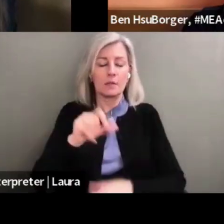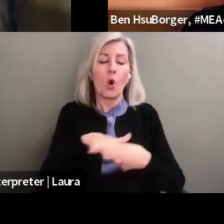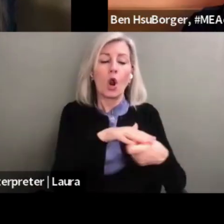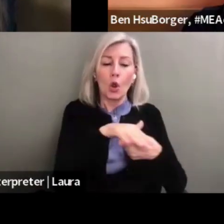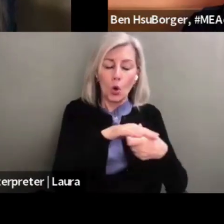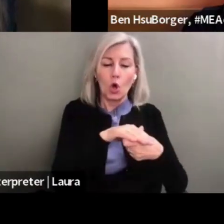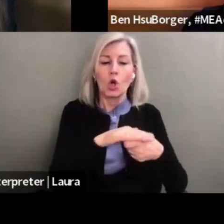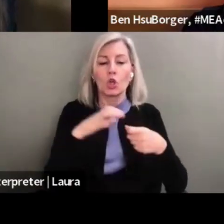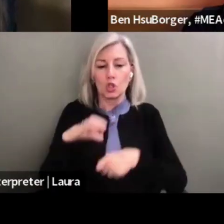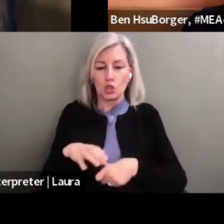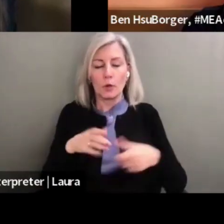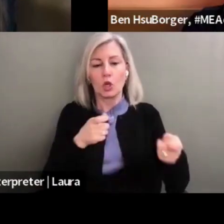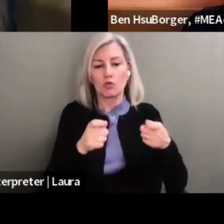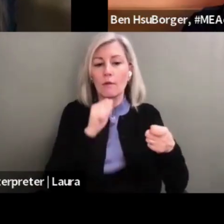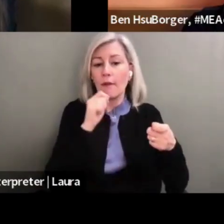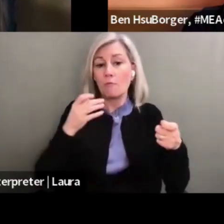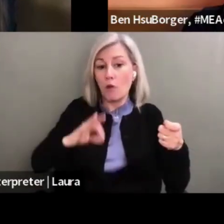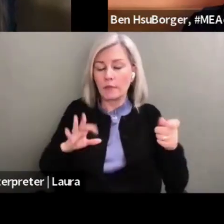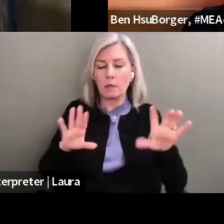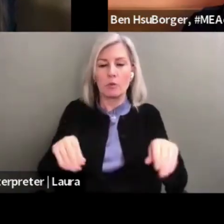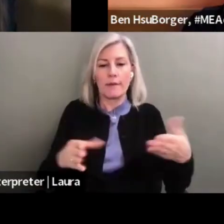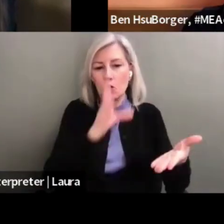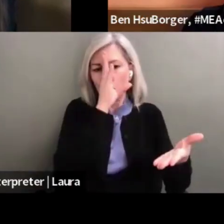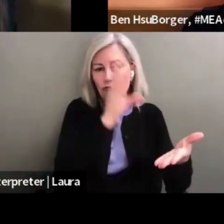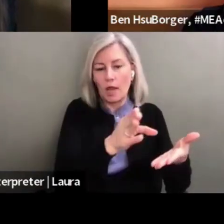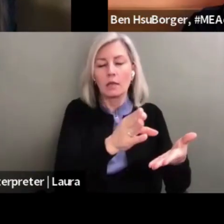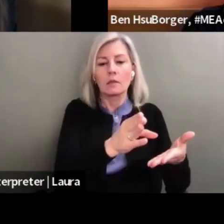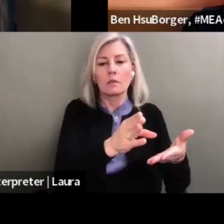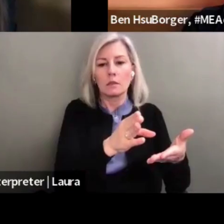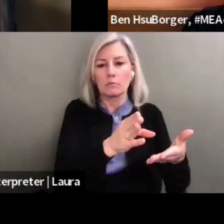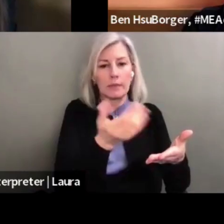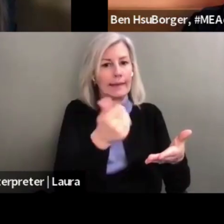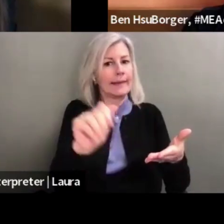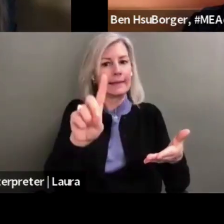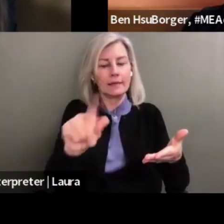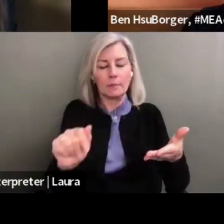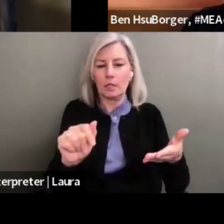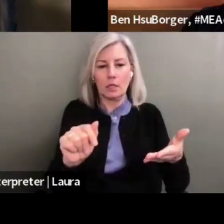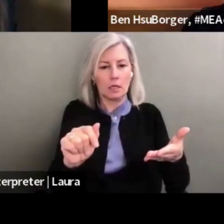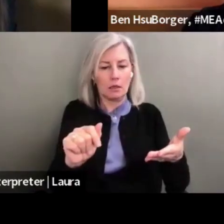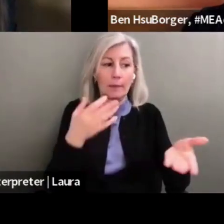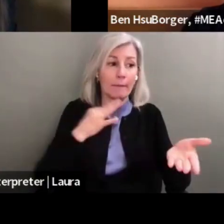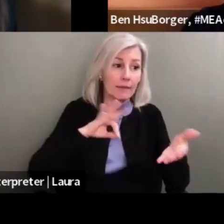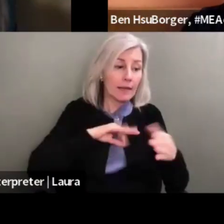and monitoring the implementations of the states independent living plan. We then have centers for infant living or CIL's